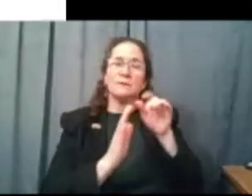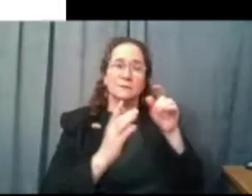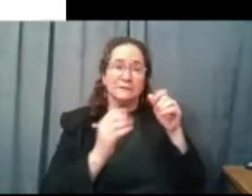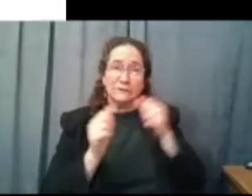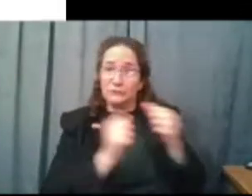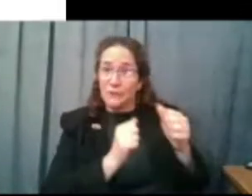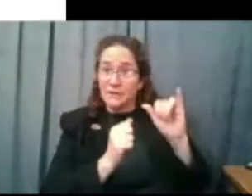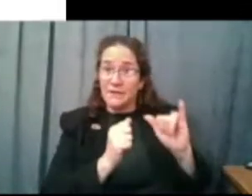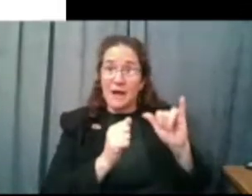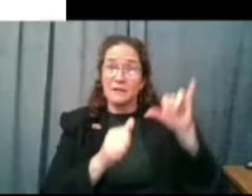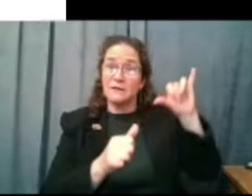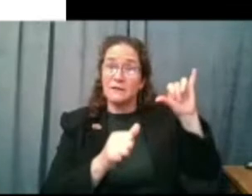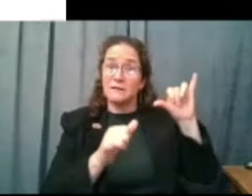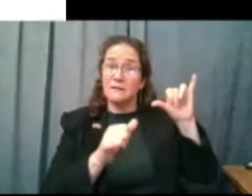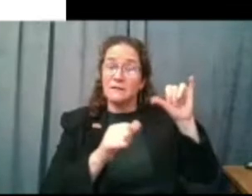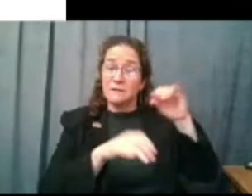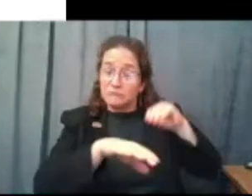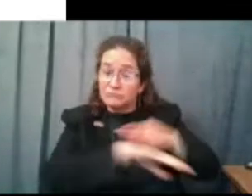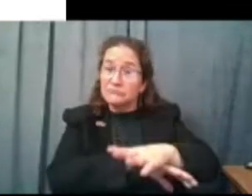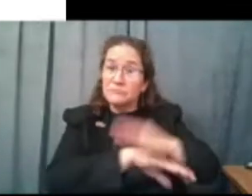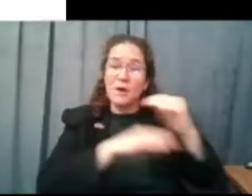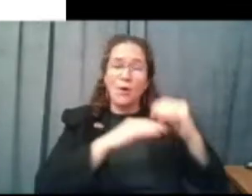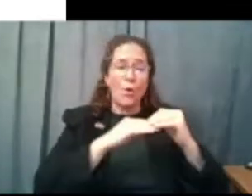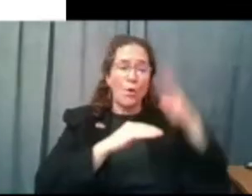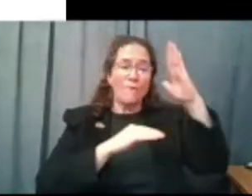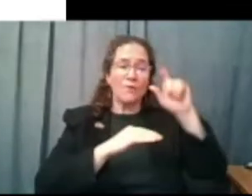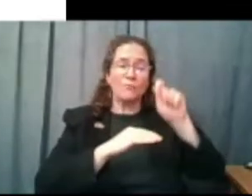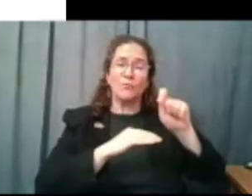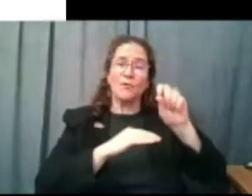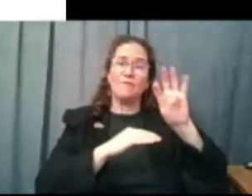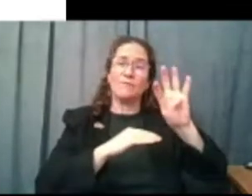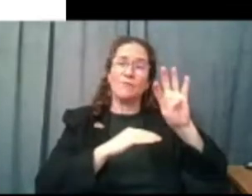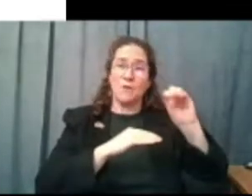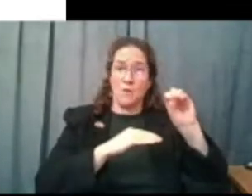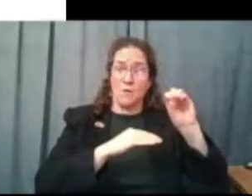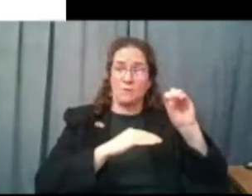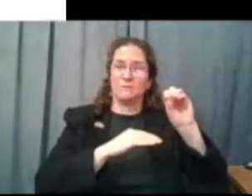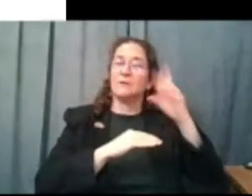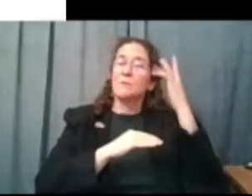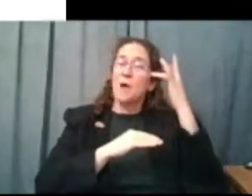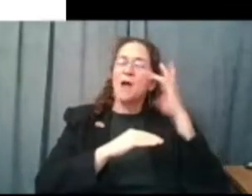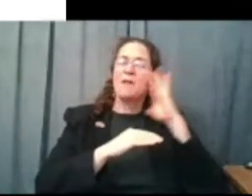because that will give you more than one years growth. So, today we're going to be talking about checklists